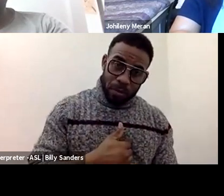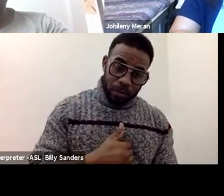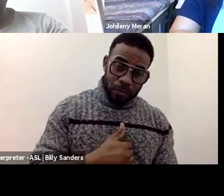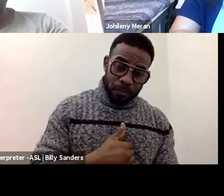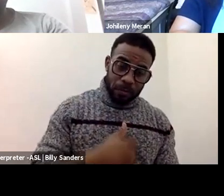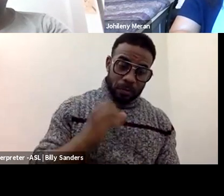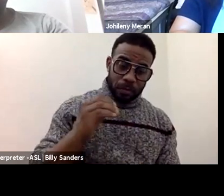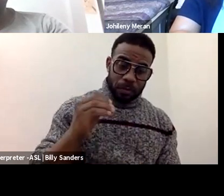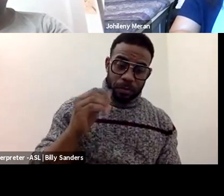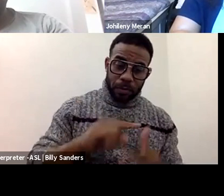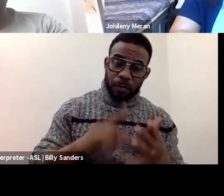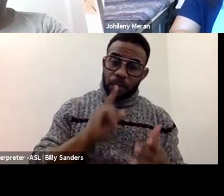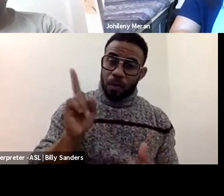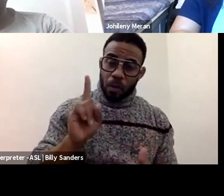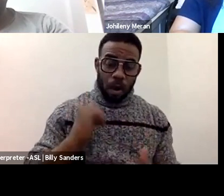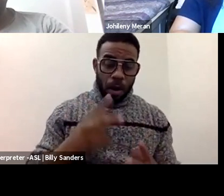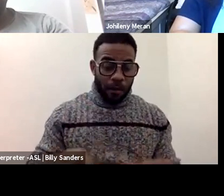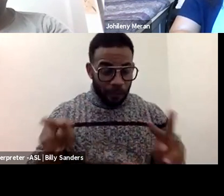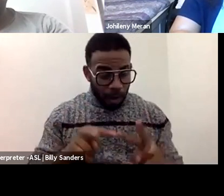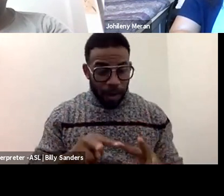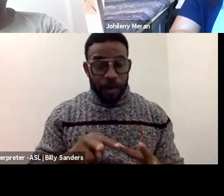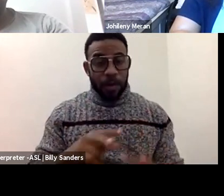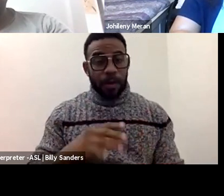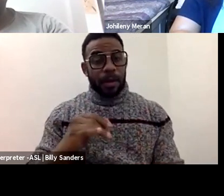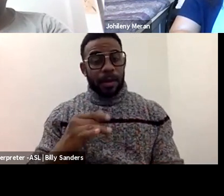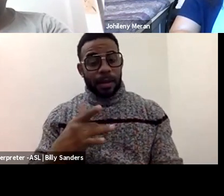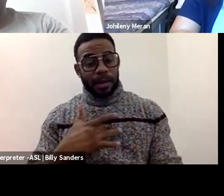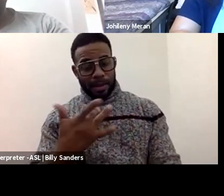And so we need to be aware of our value of the light that we shines, where it comes from